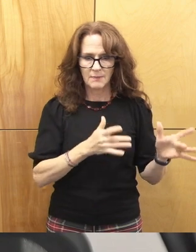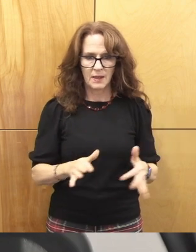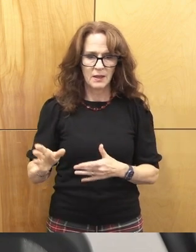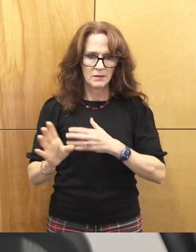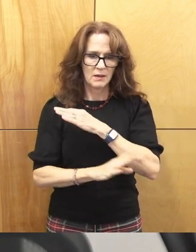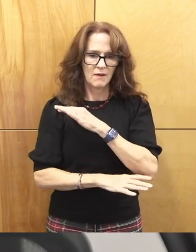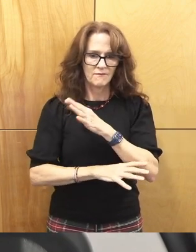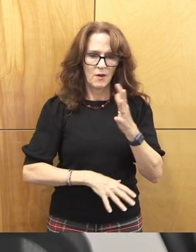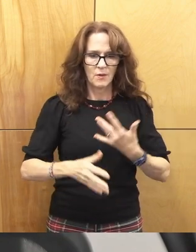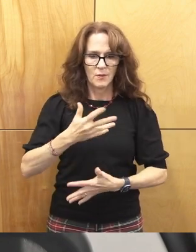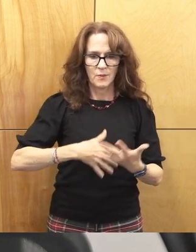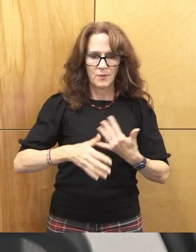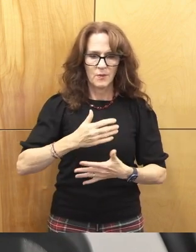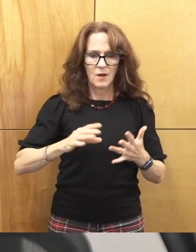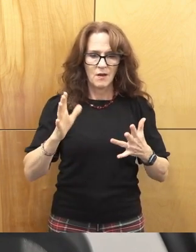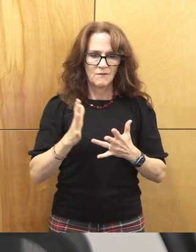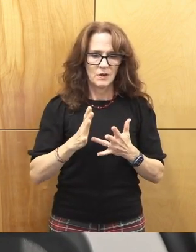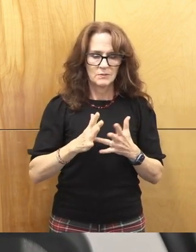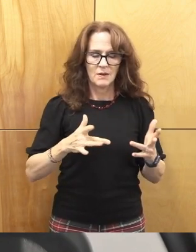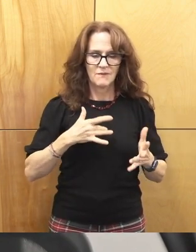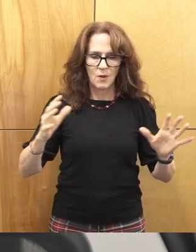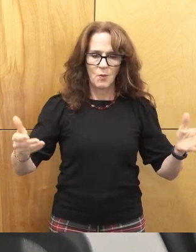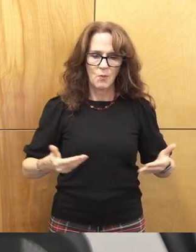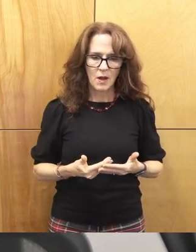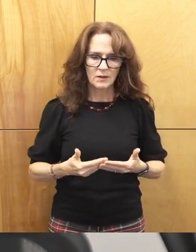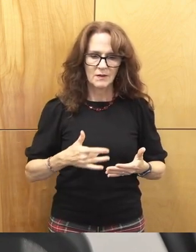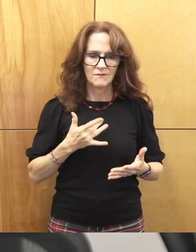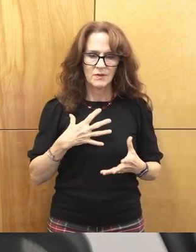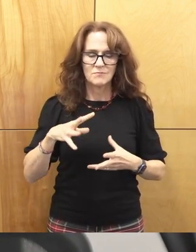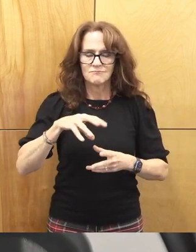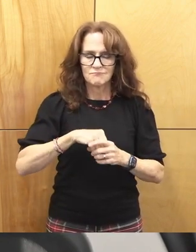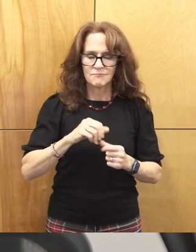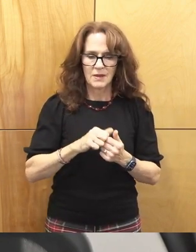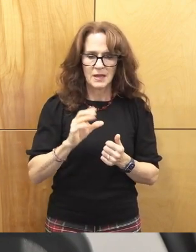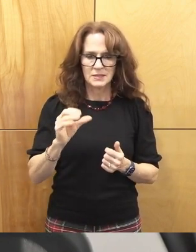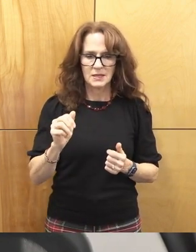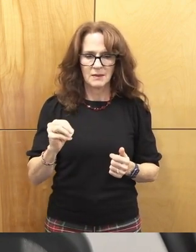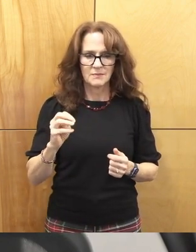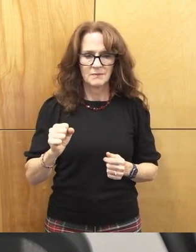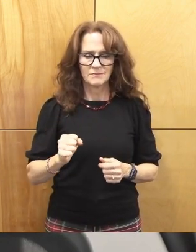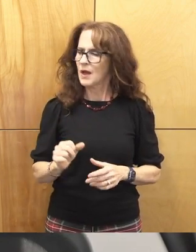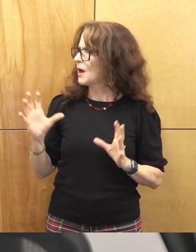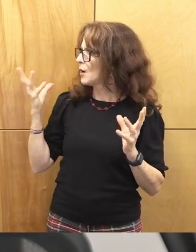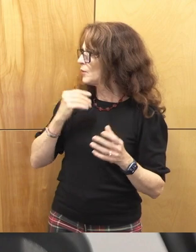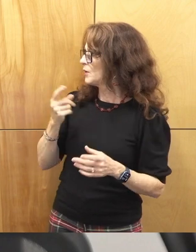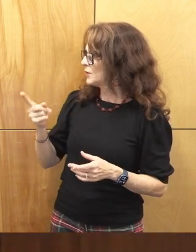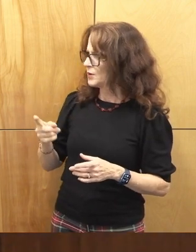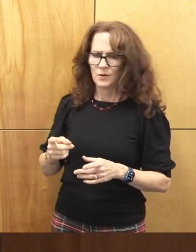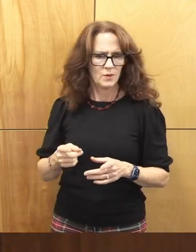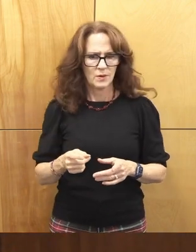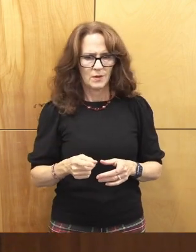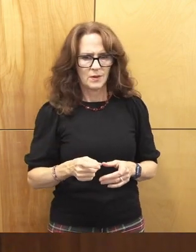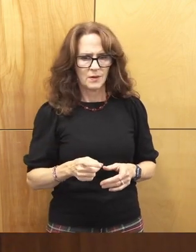to help get the freshmen feel welcomed and feel their sense of belonging at CAMS. - Beautiful. Are you sure you didn't get talking points from Mr. Samuels